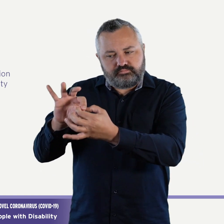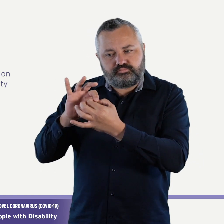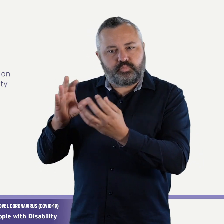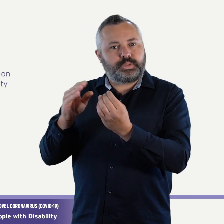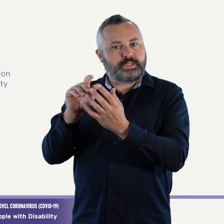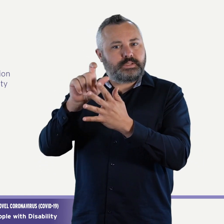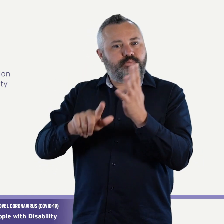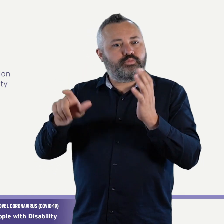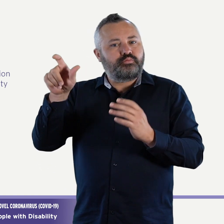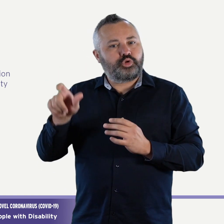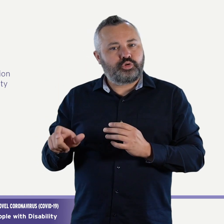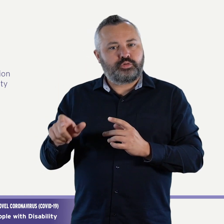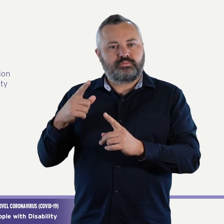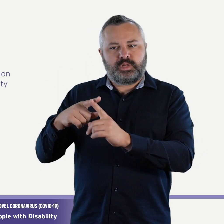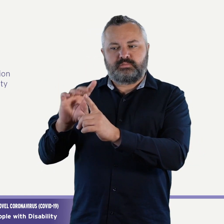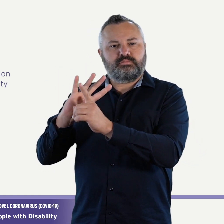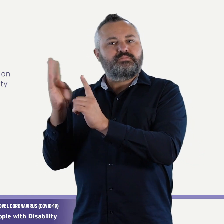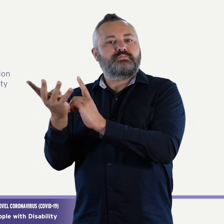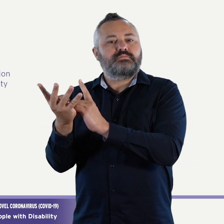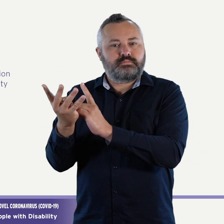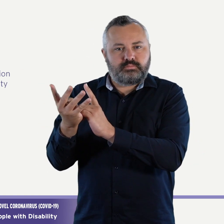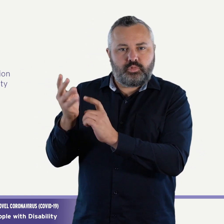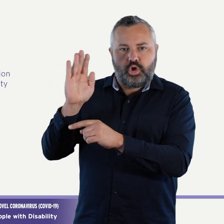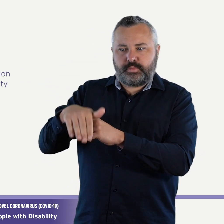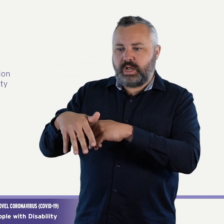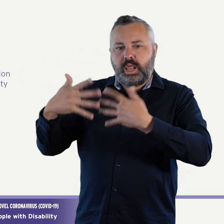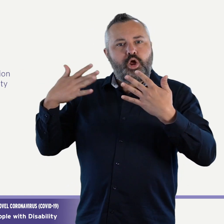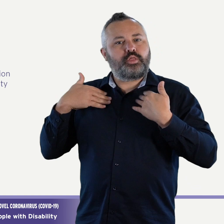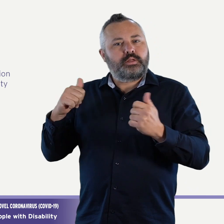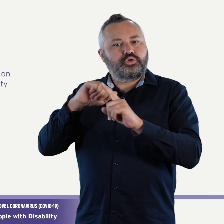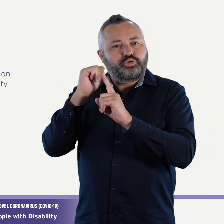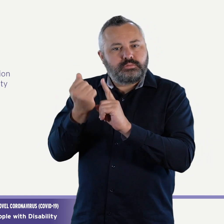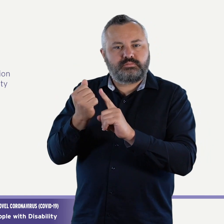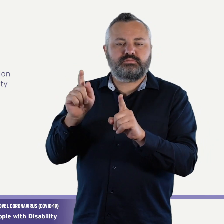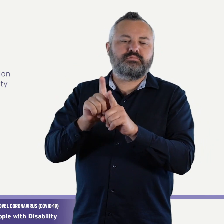Engaging with & supporting people with disability & families, carers & supporters within each relevant health setting,